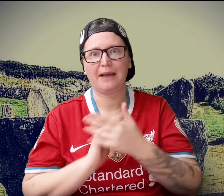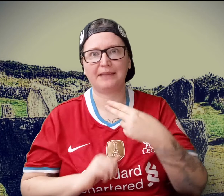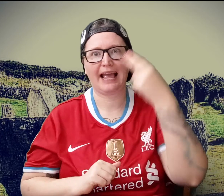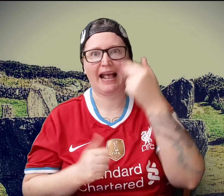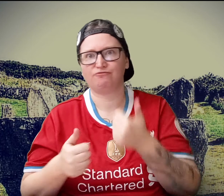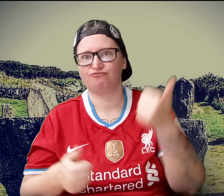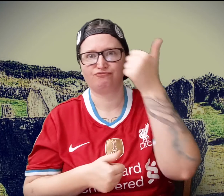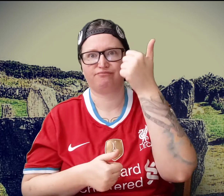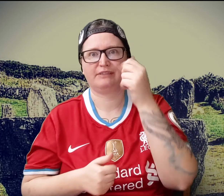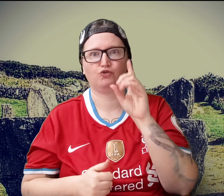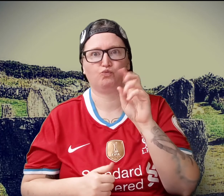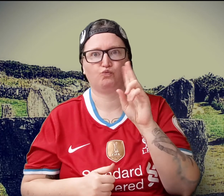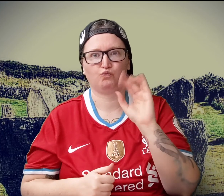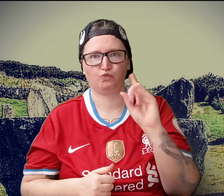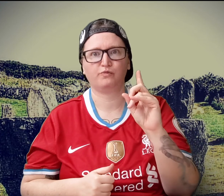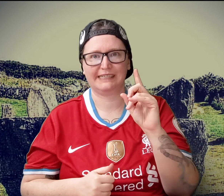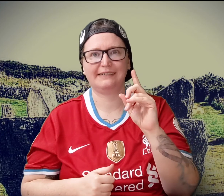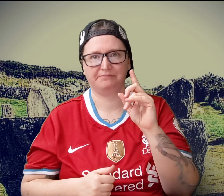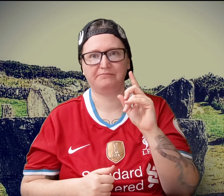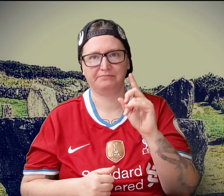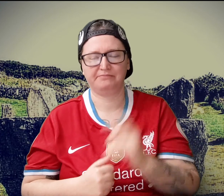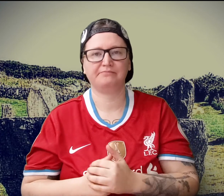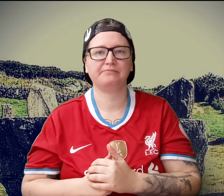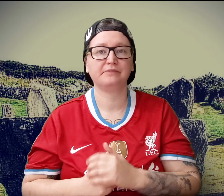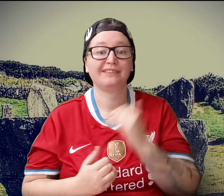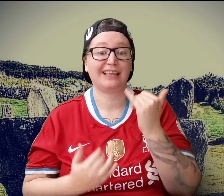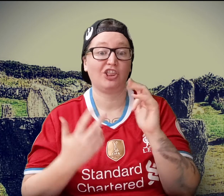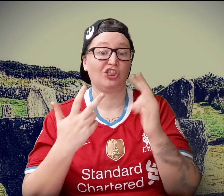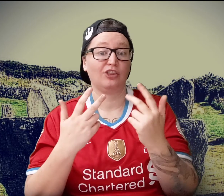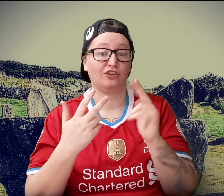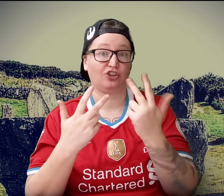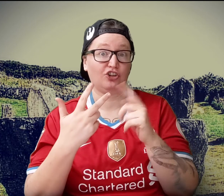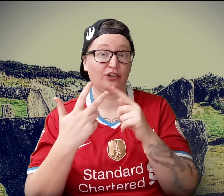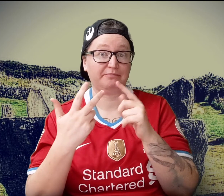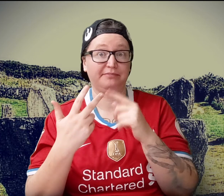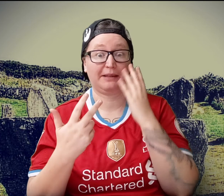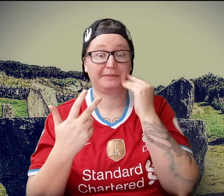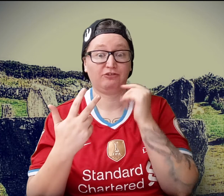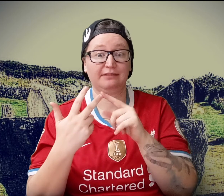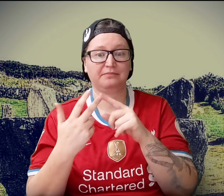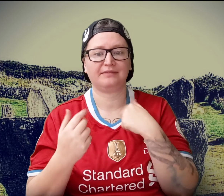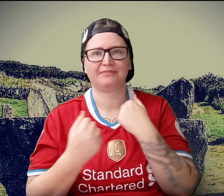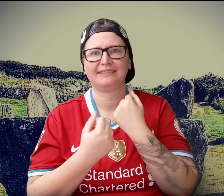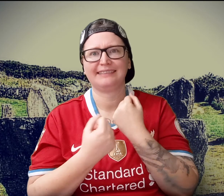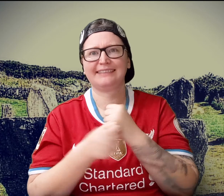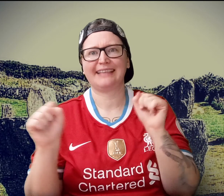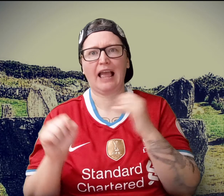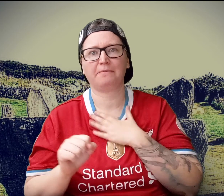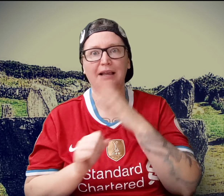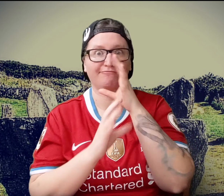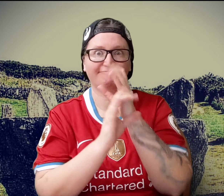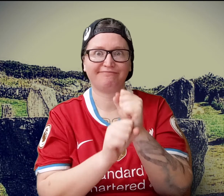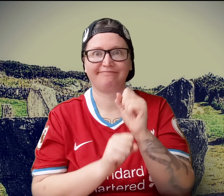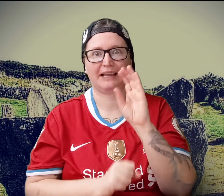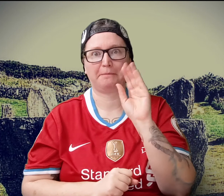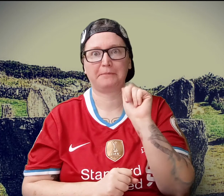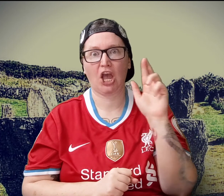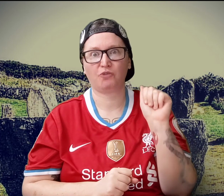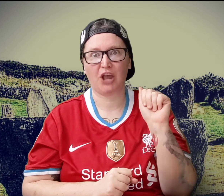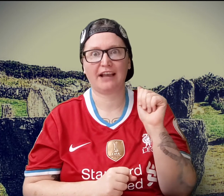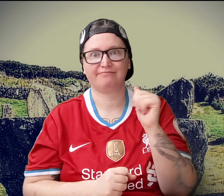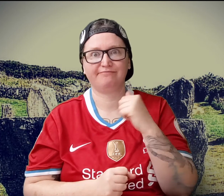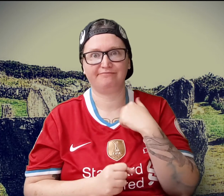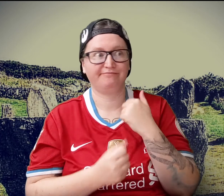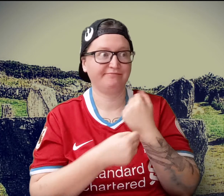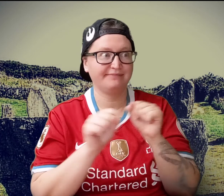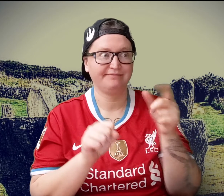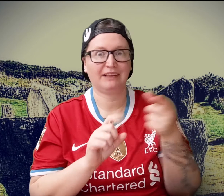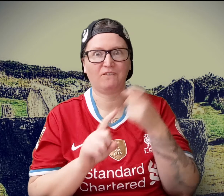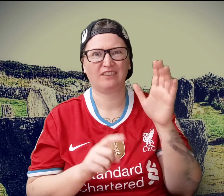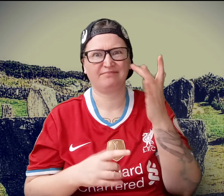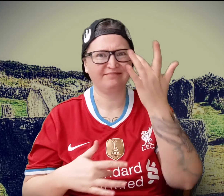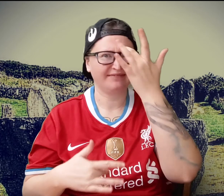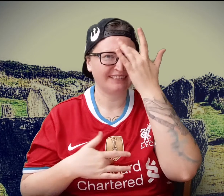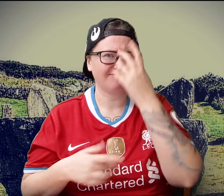when I finally become a high druid and the third experience is saving my love interest Barra so I